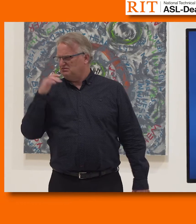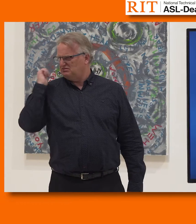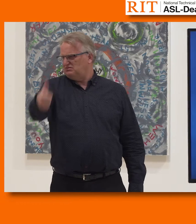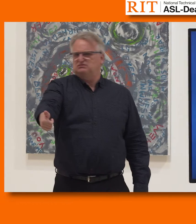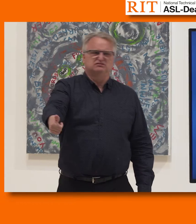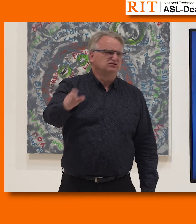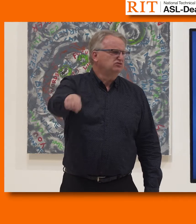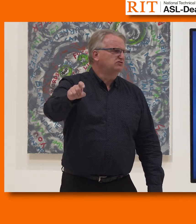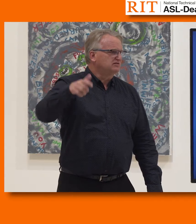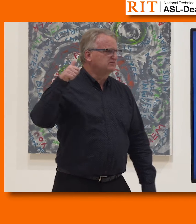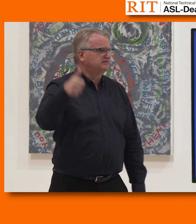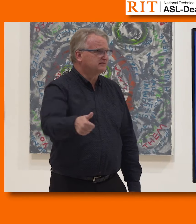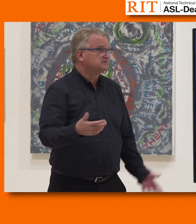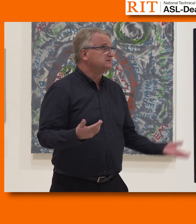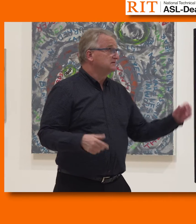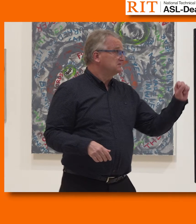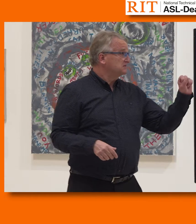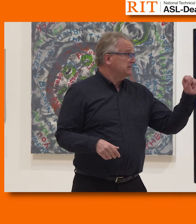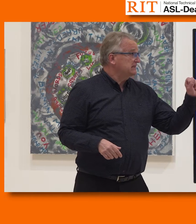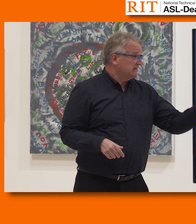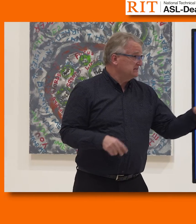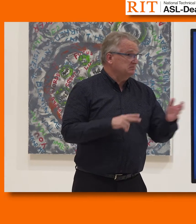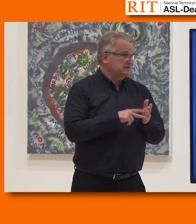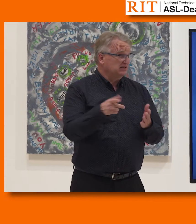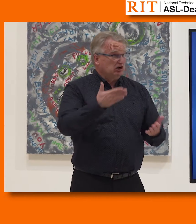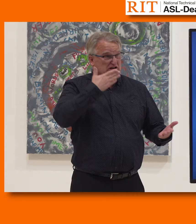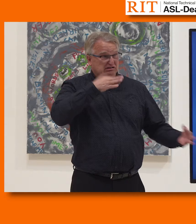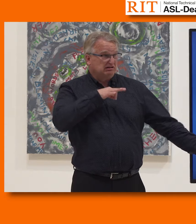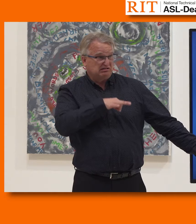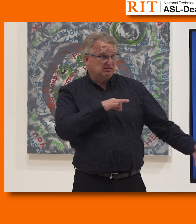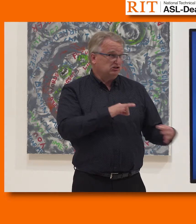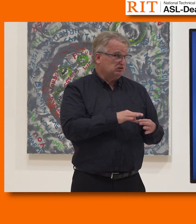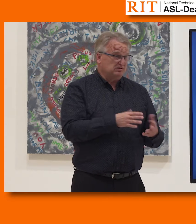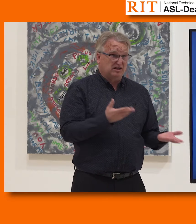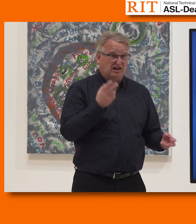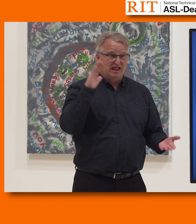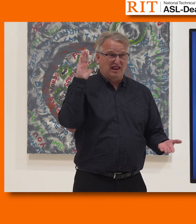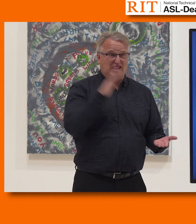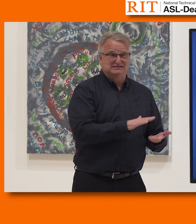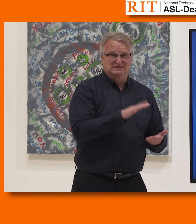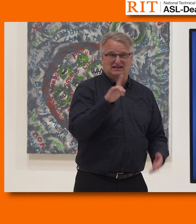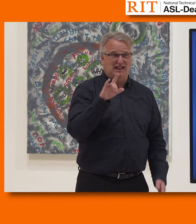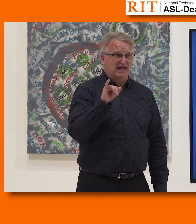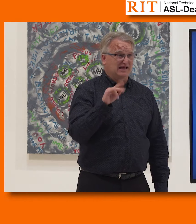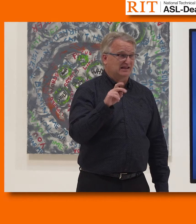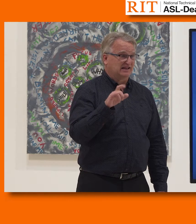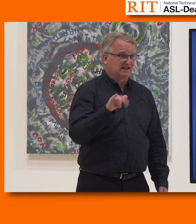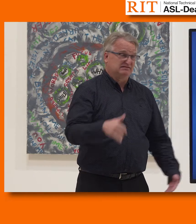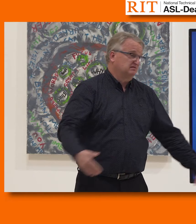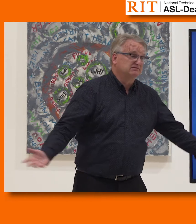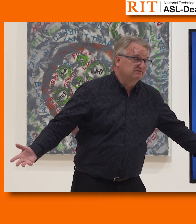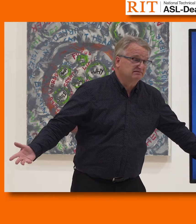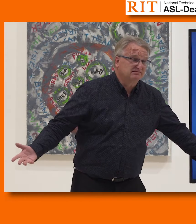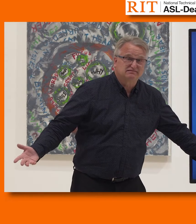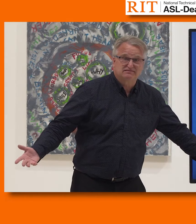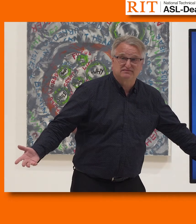You know how to do your job, you do your job, I'll do mine." Now, that's probably less likely if we take that approach